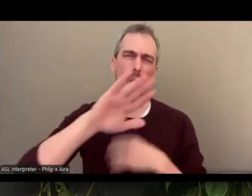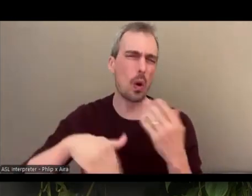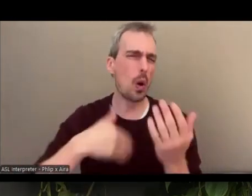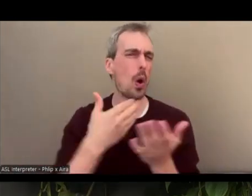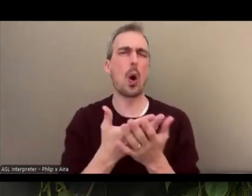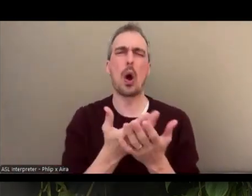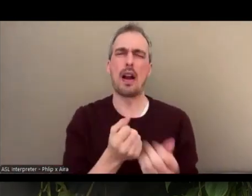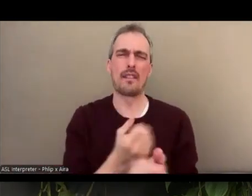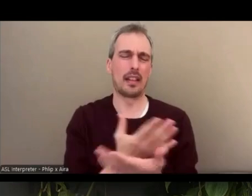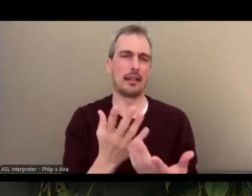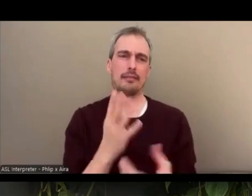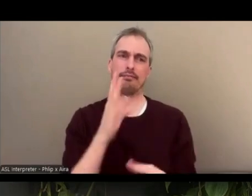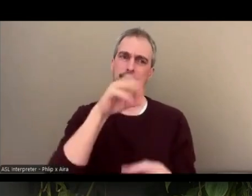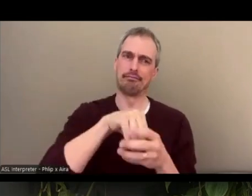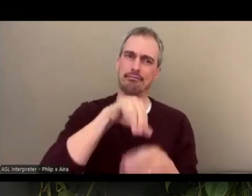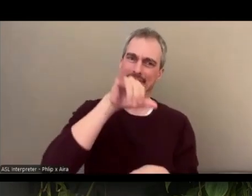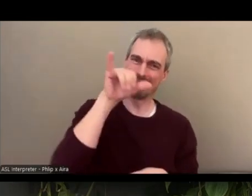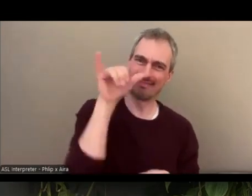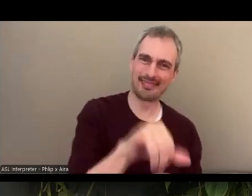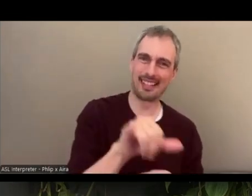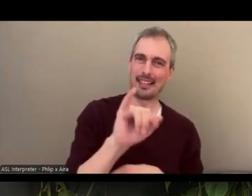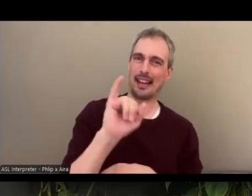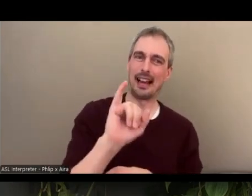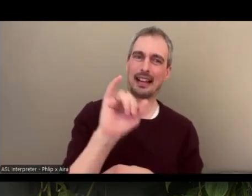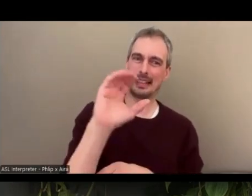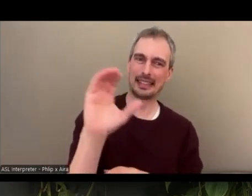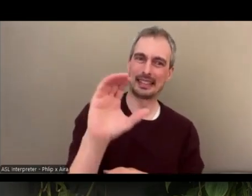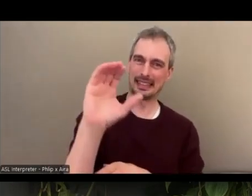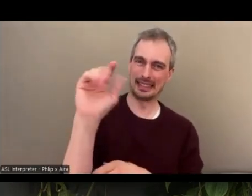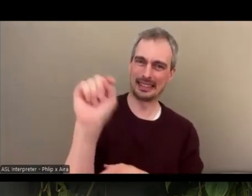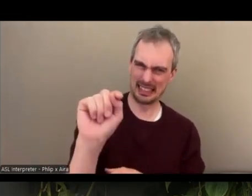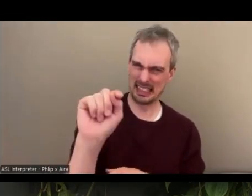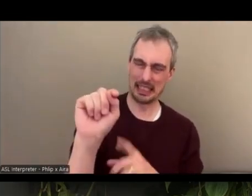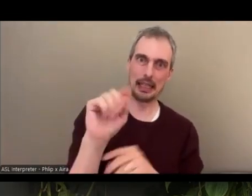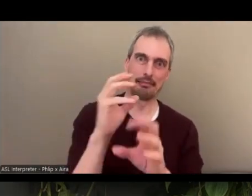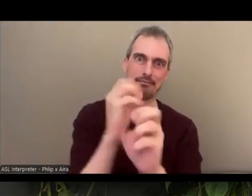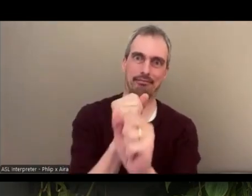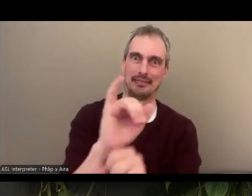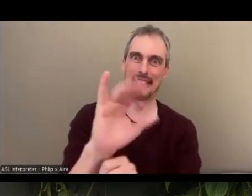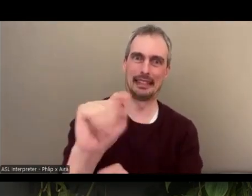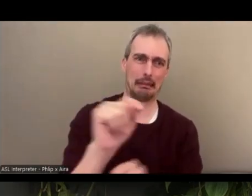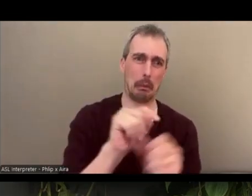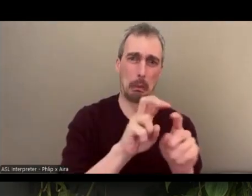life cycle dimension, which I'm gonna be calling ICT from now on. Because it's too many words to say. So